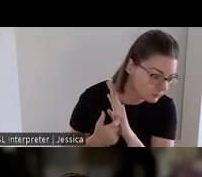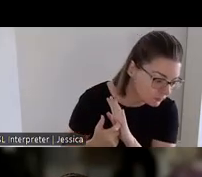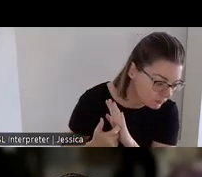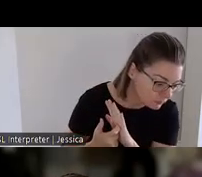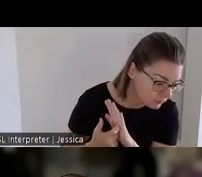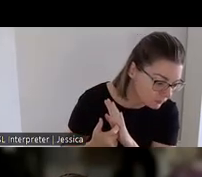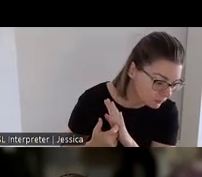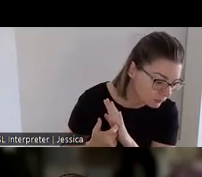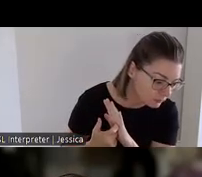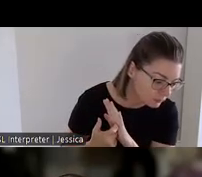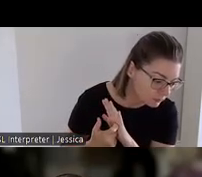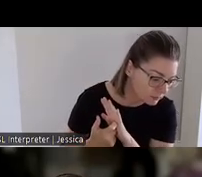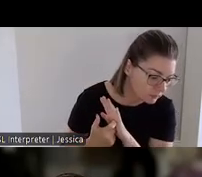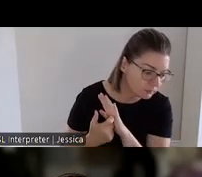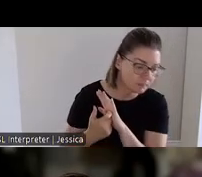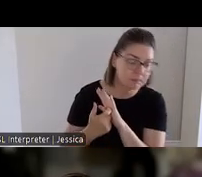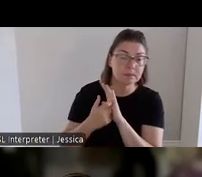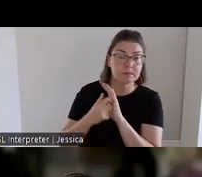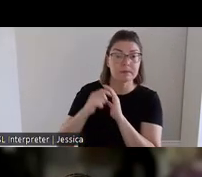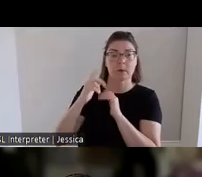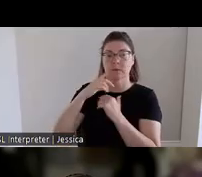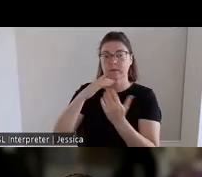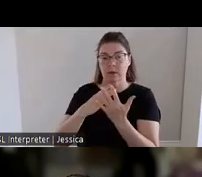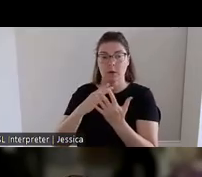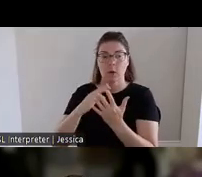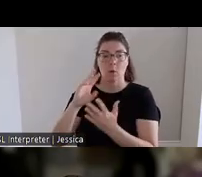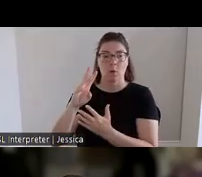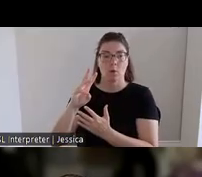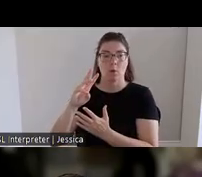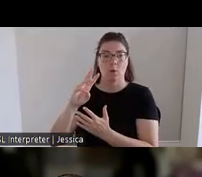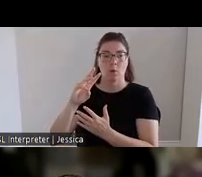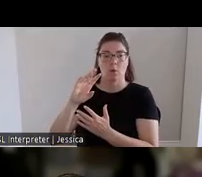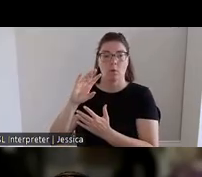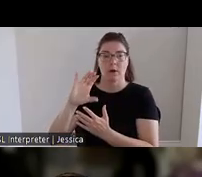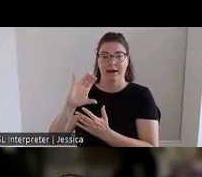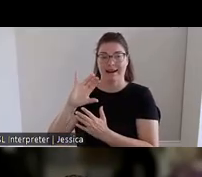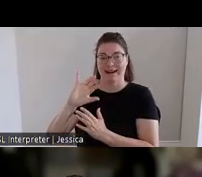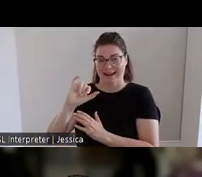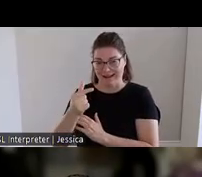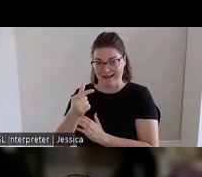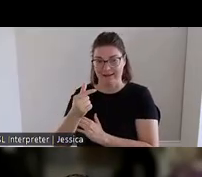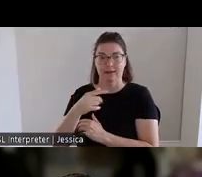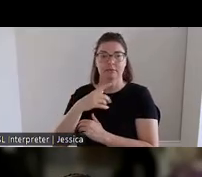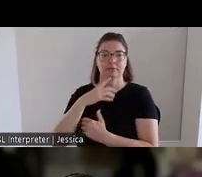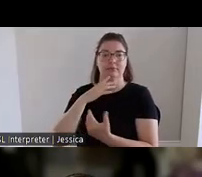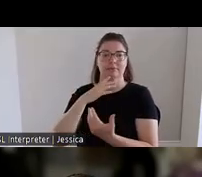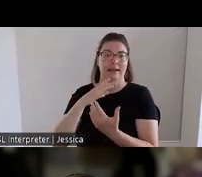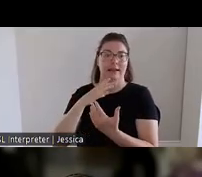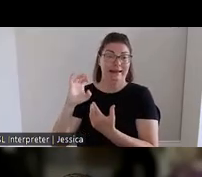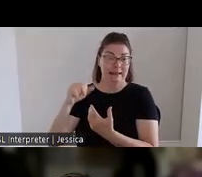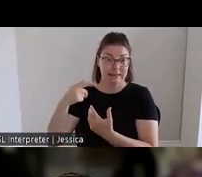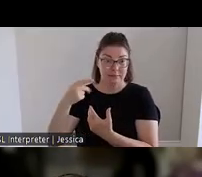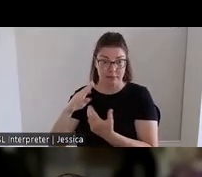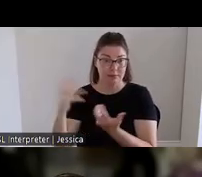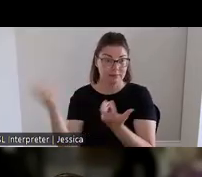And we've heard about WCAG, and an EPUB can conform to various different levels of WGAG